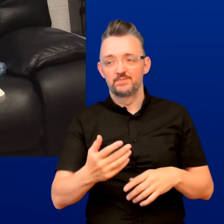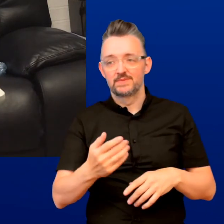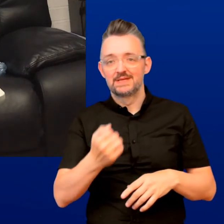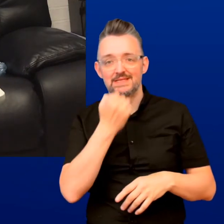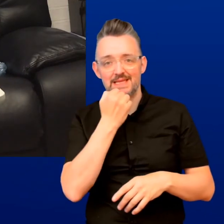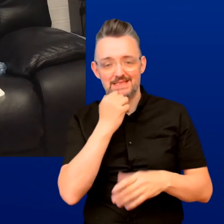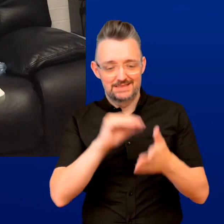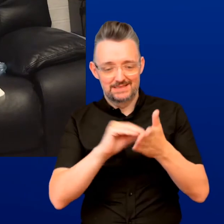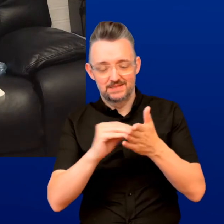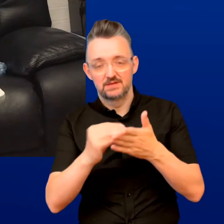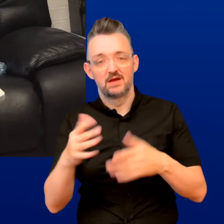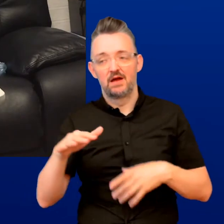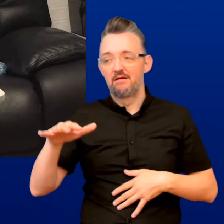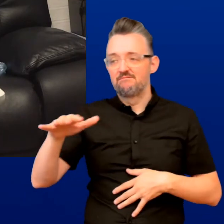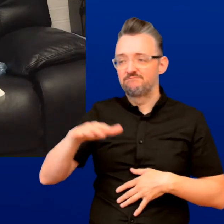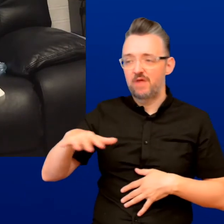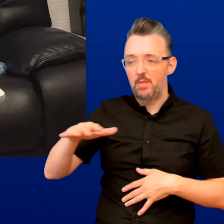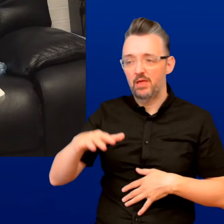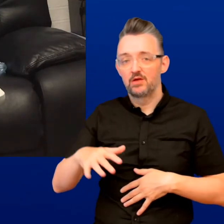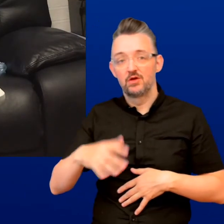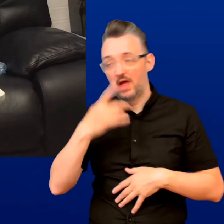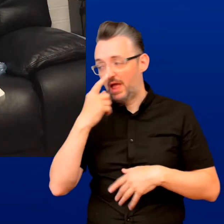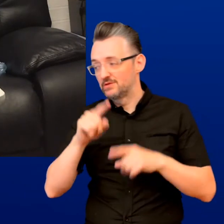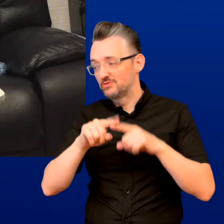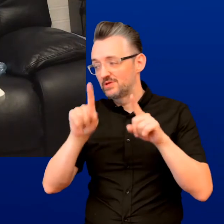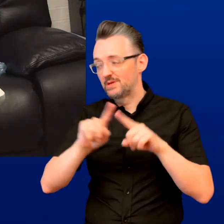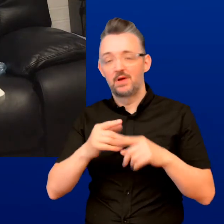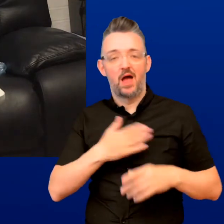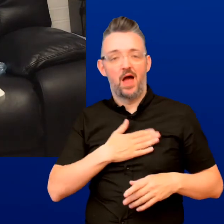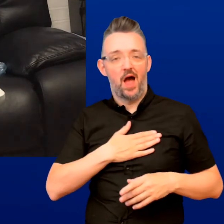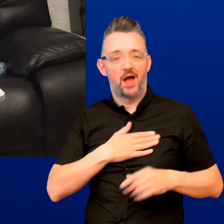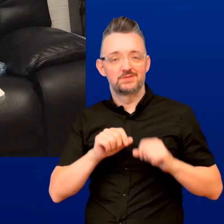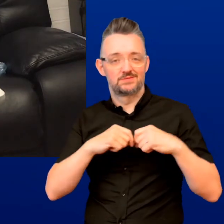family members, loved ones. You can even do a Valentine's love heart